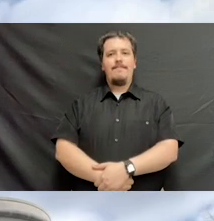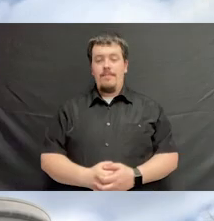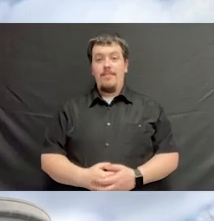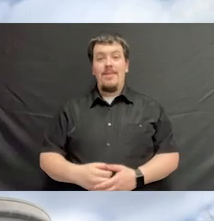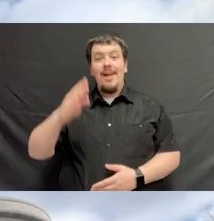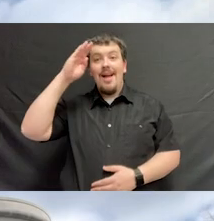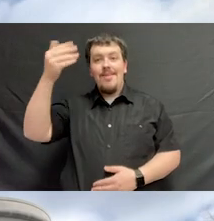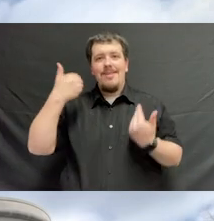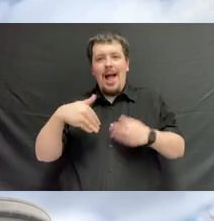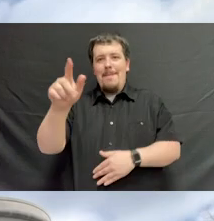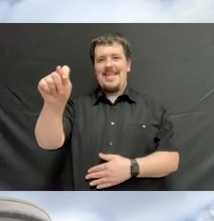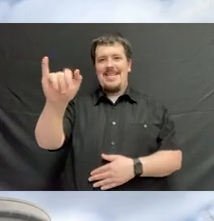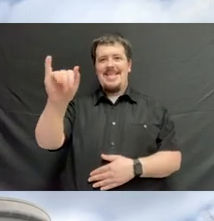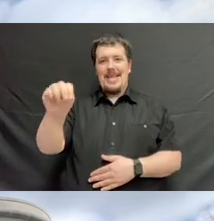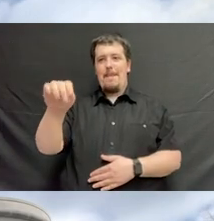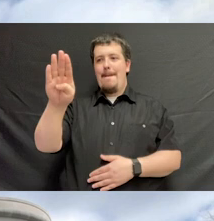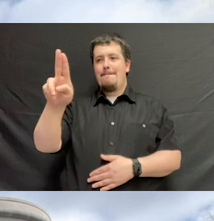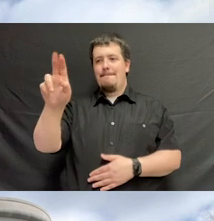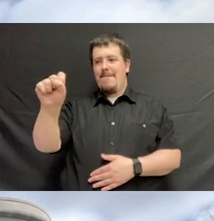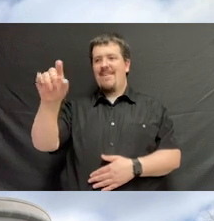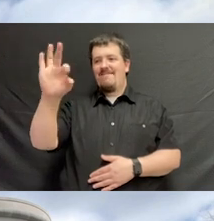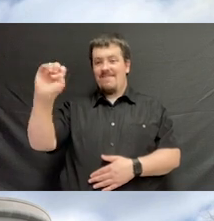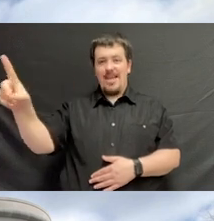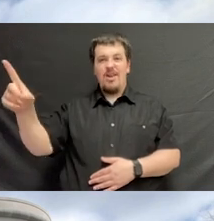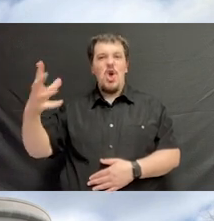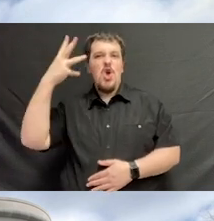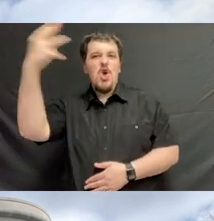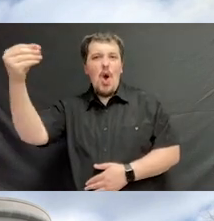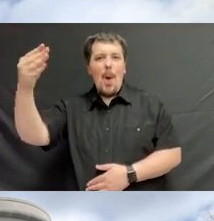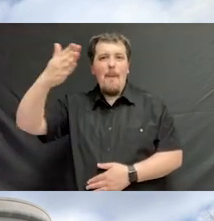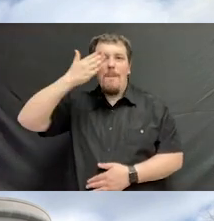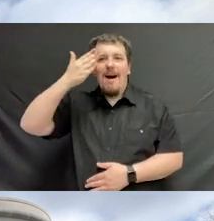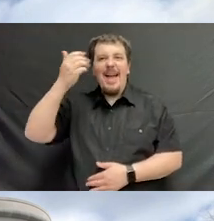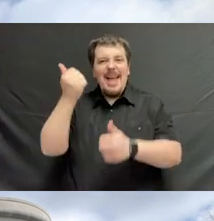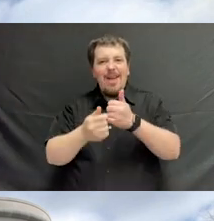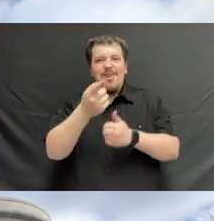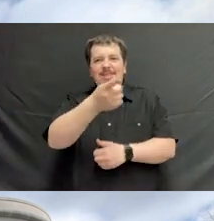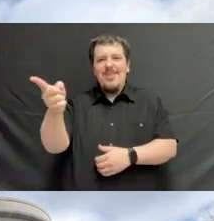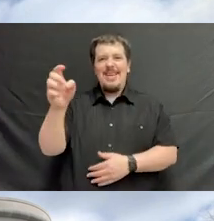Hi, it's Tim Busfield. Go Bucs! To everybody in East Tennessee State